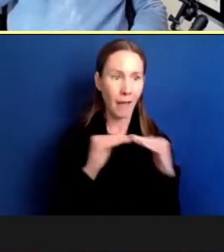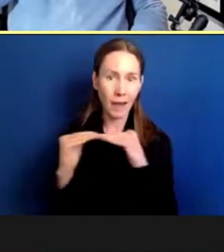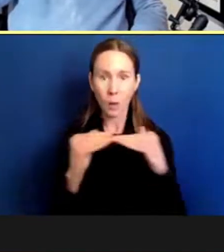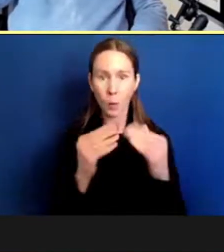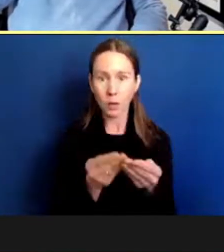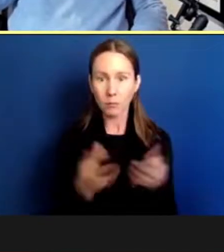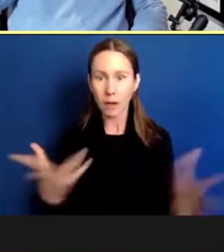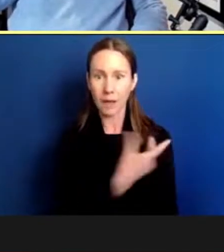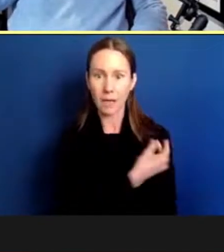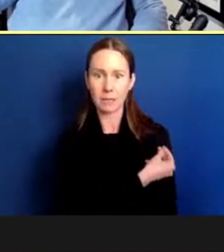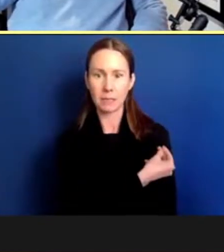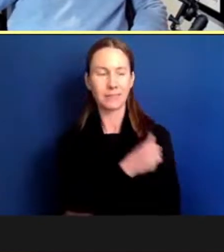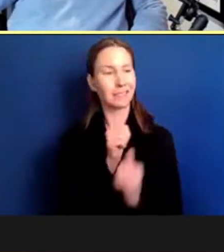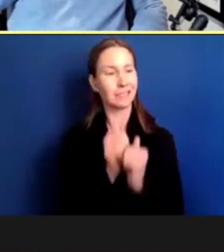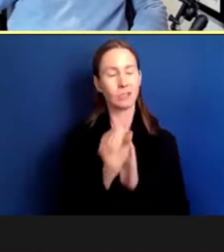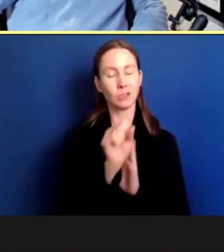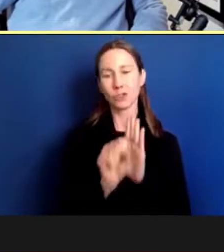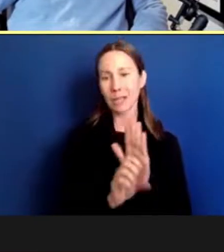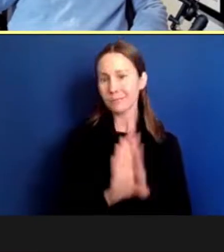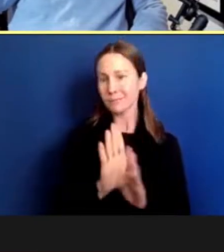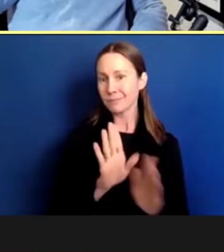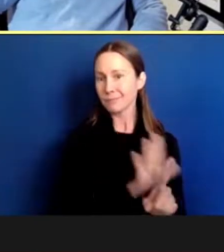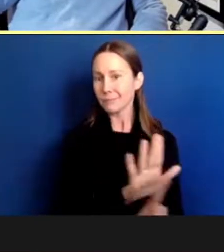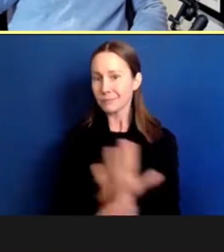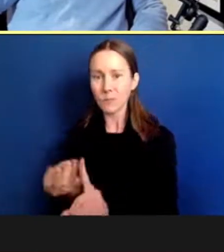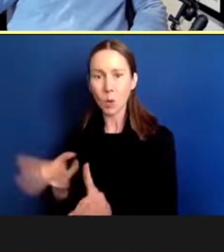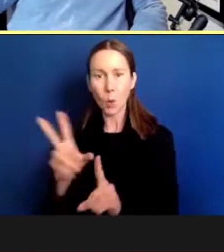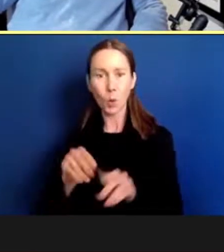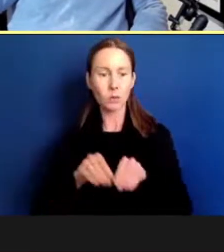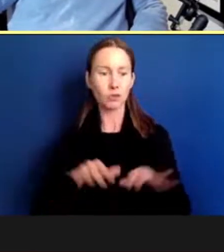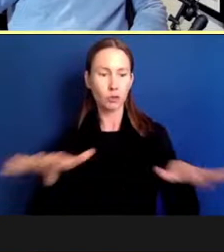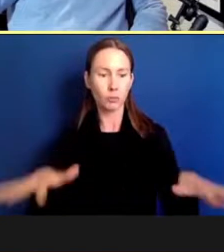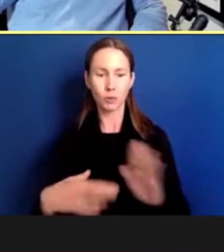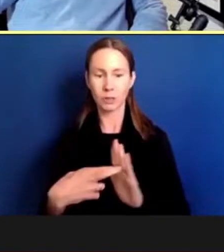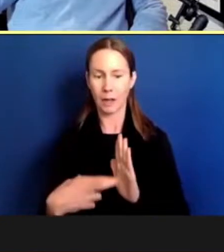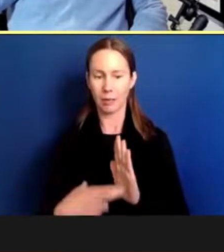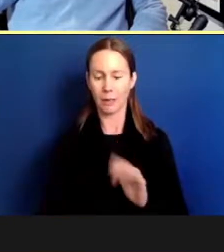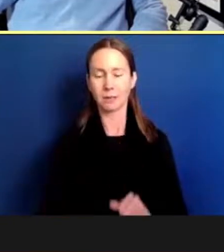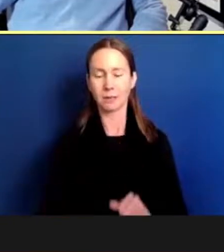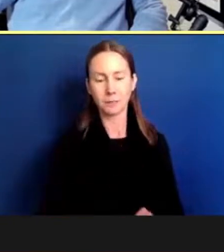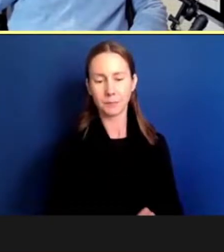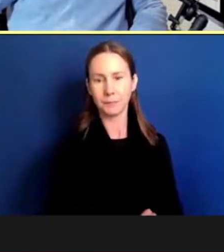Each state was developing its own distribution guidelines. As no federal guidance would be